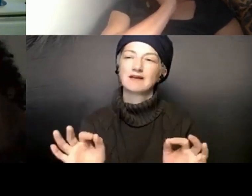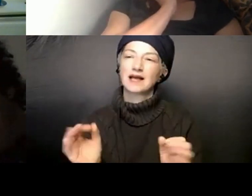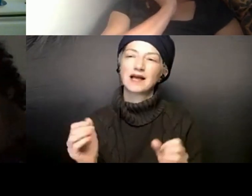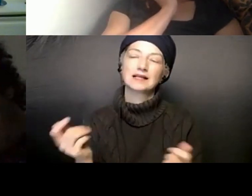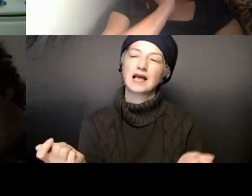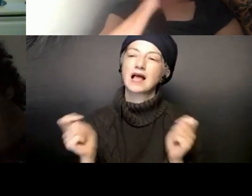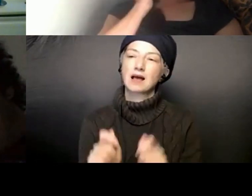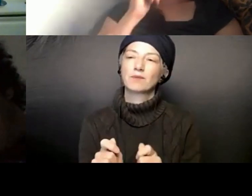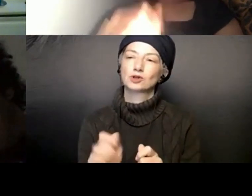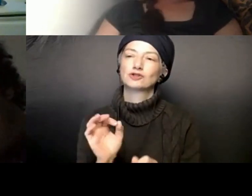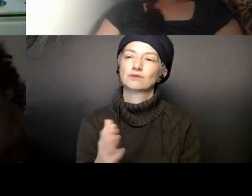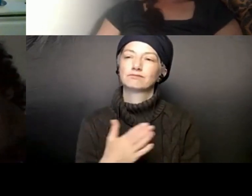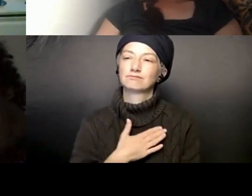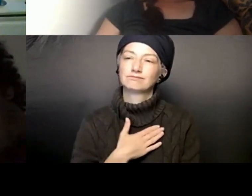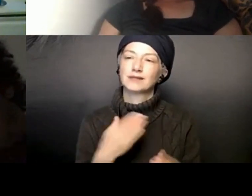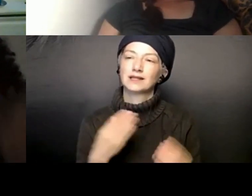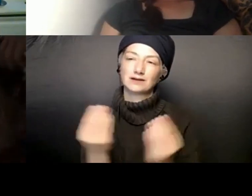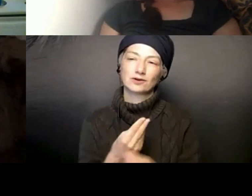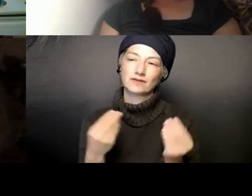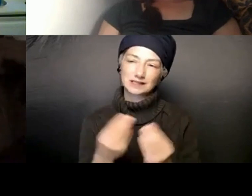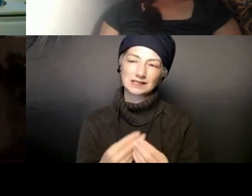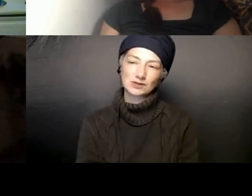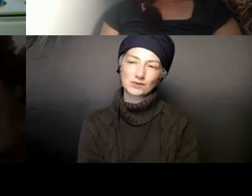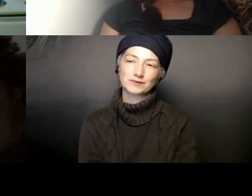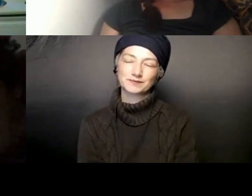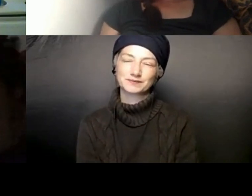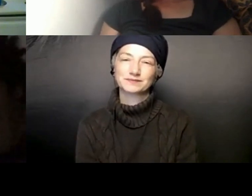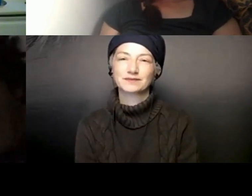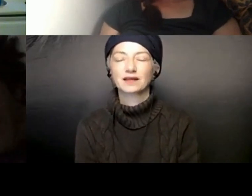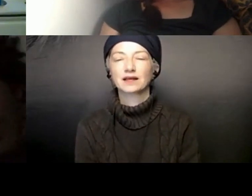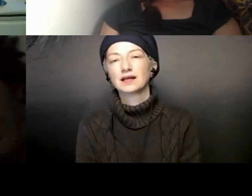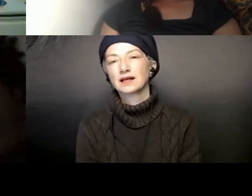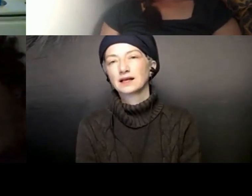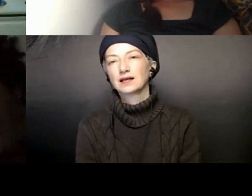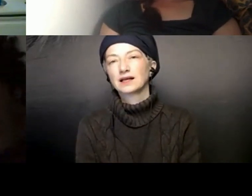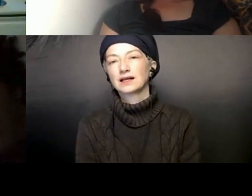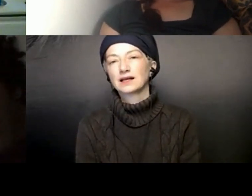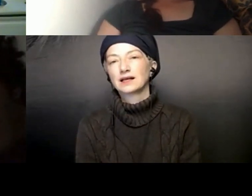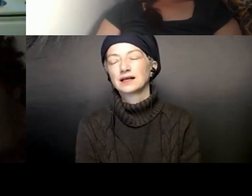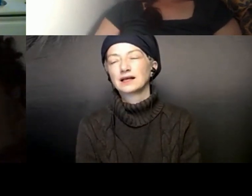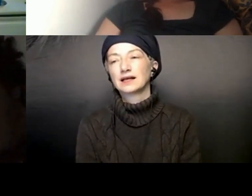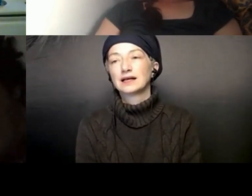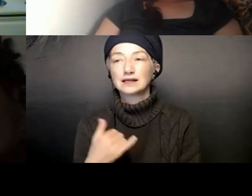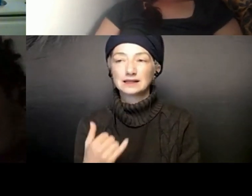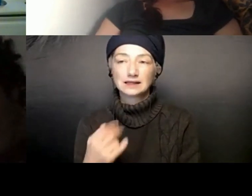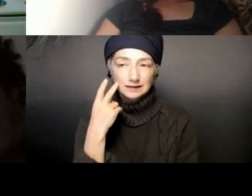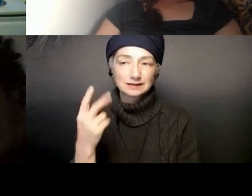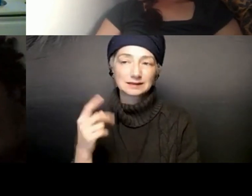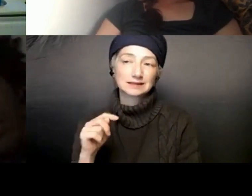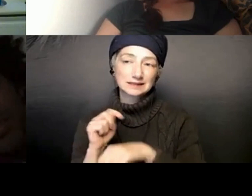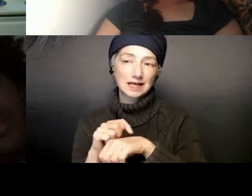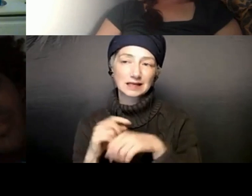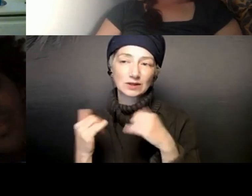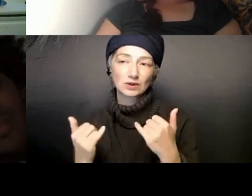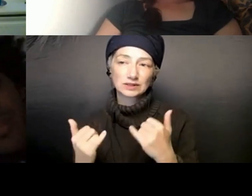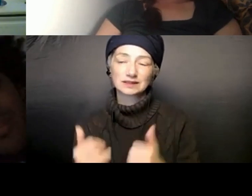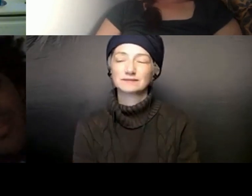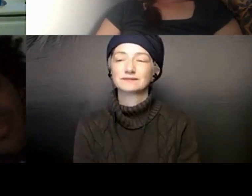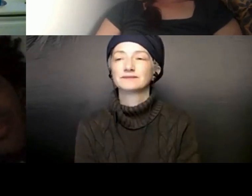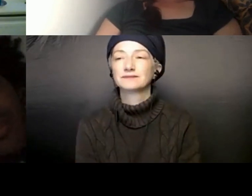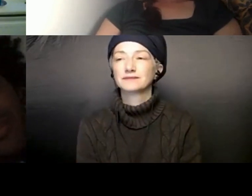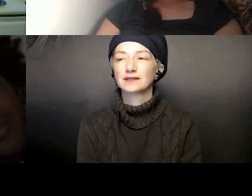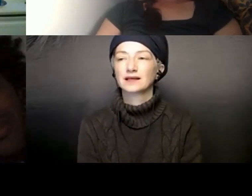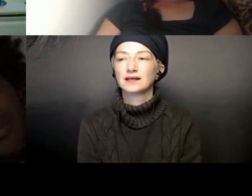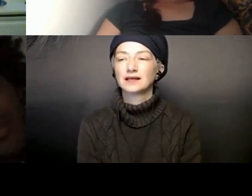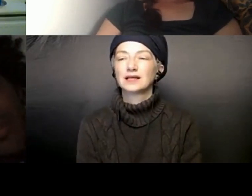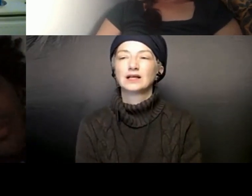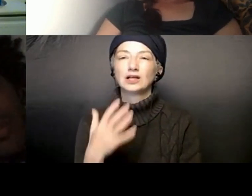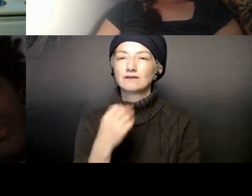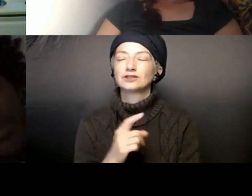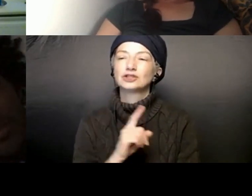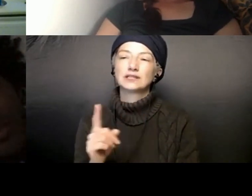of our more closed conversational part. I'm really looking at the time today to not open too late to the Q&A,